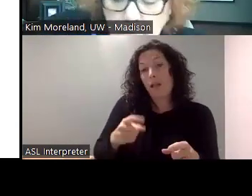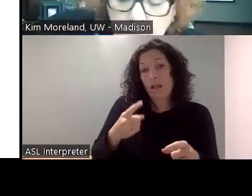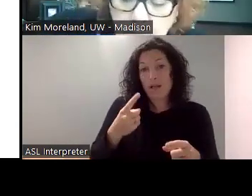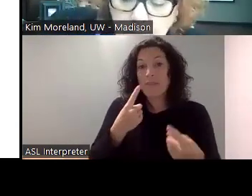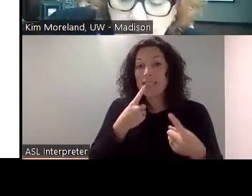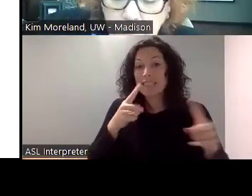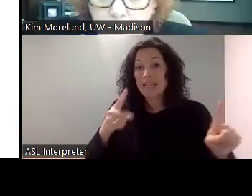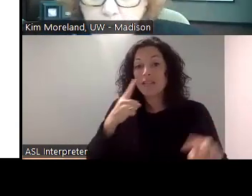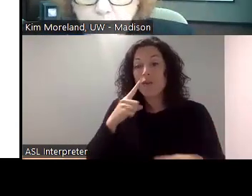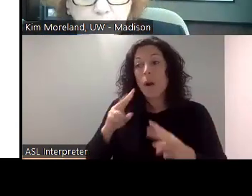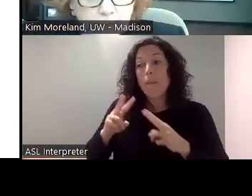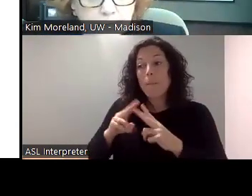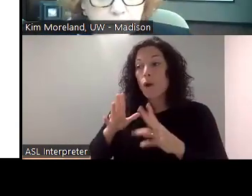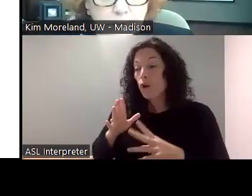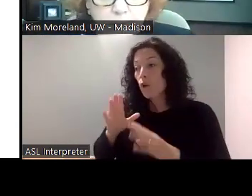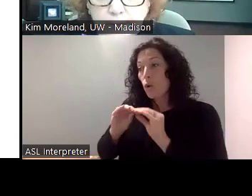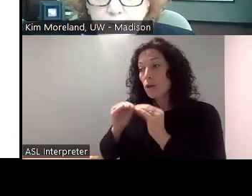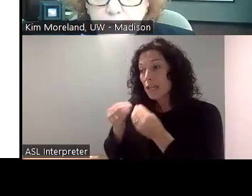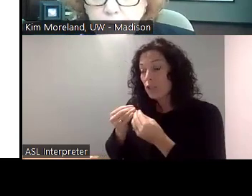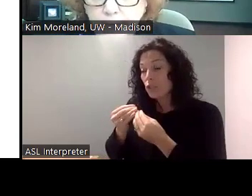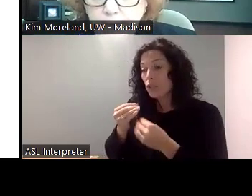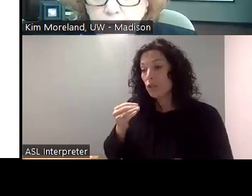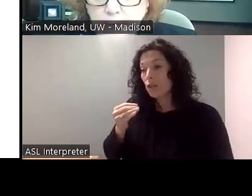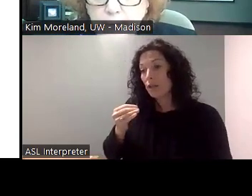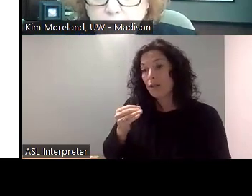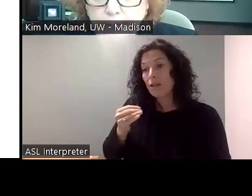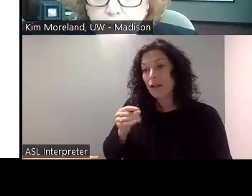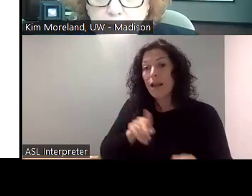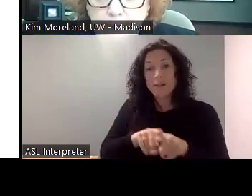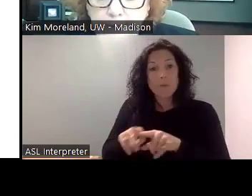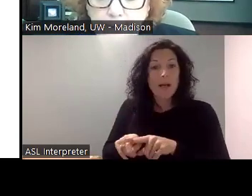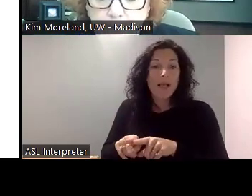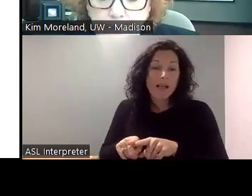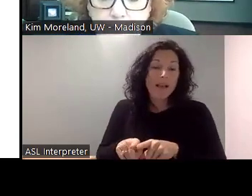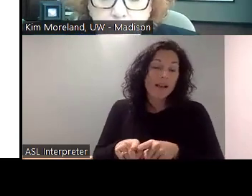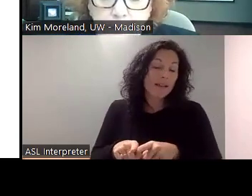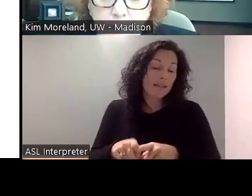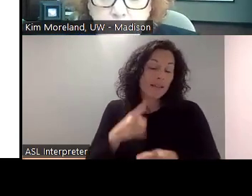for our partner organization as well as, of course, for ourselves.